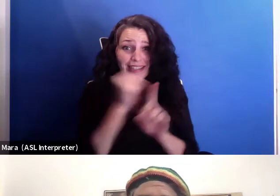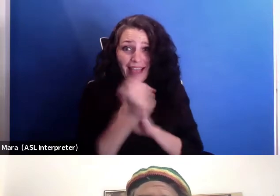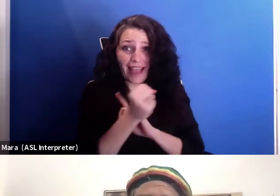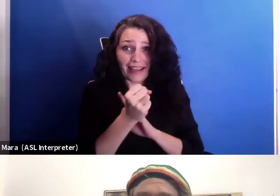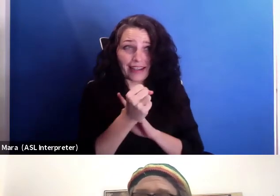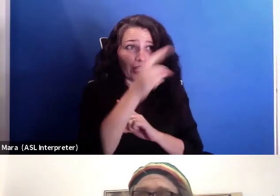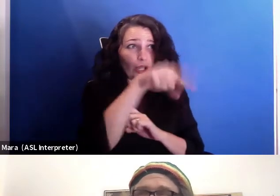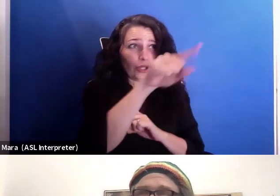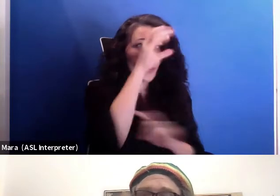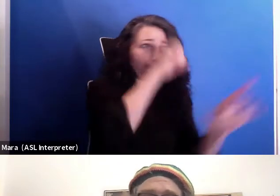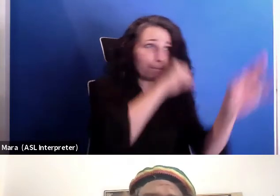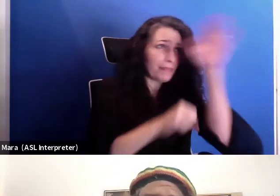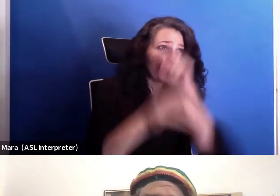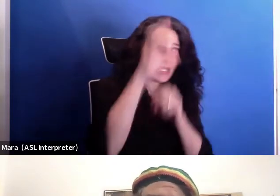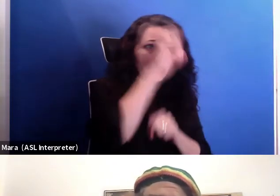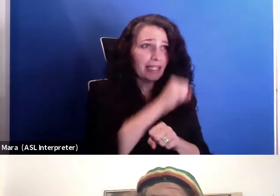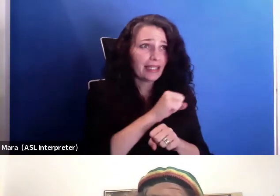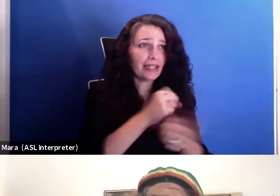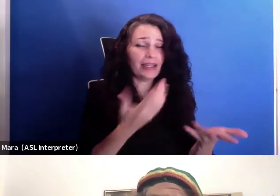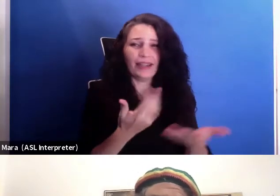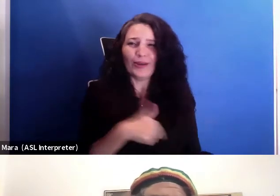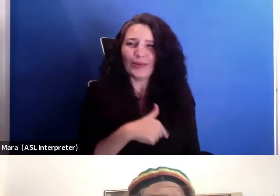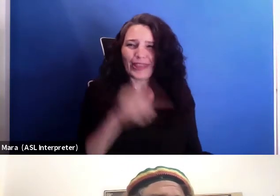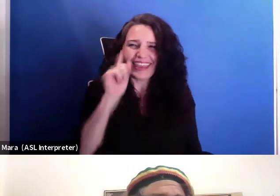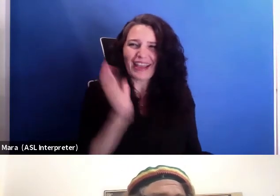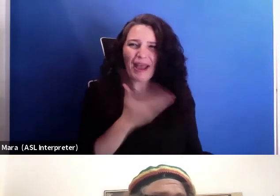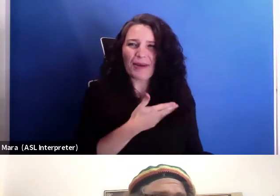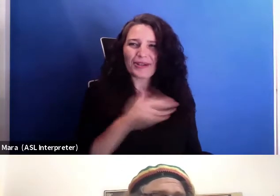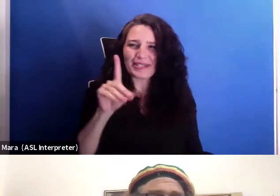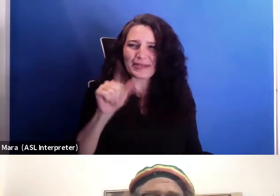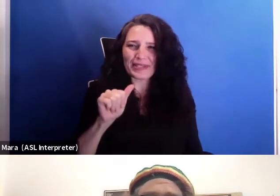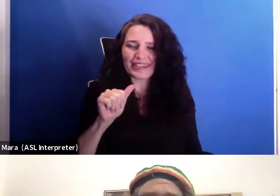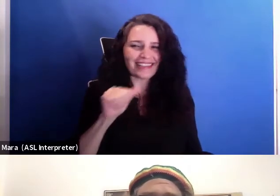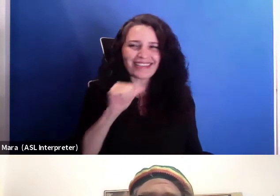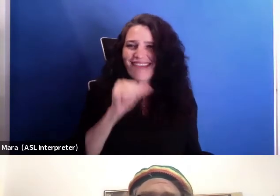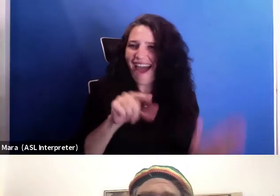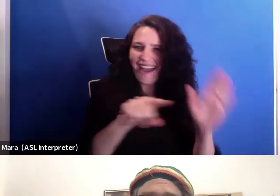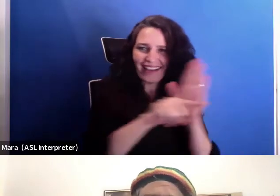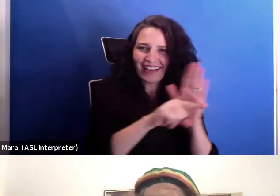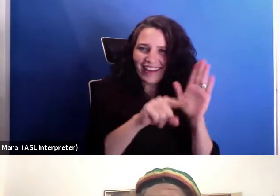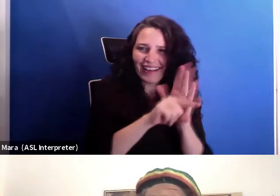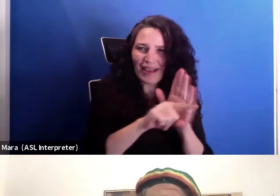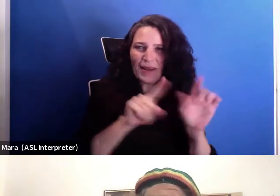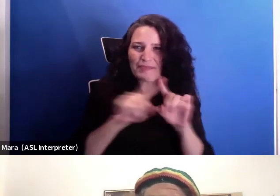as a disadvantage. We look upon our disabilities as unique vantage point